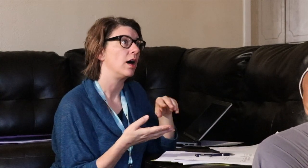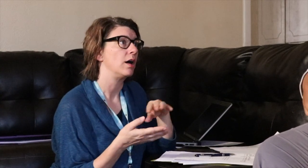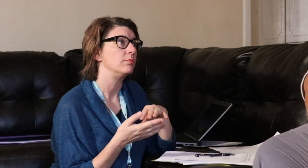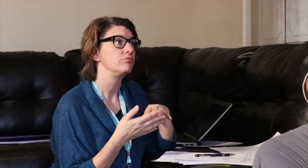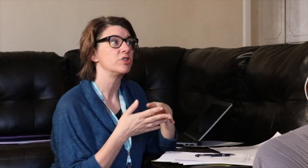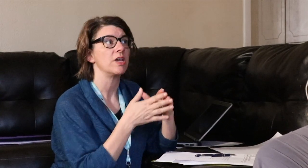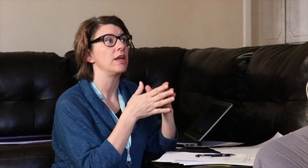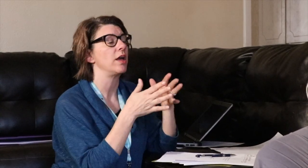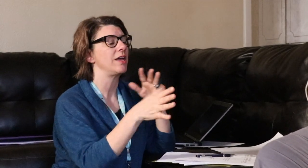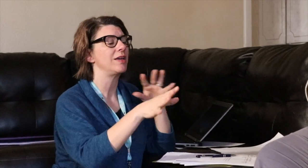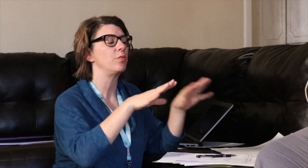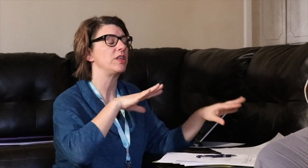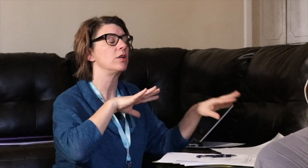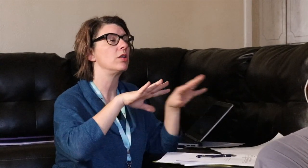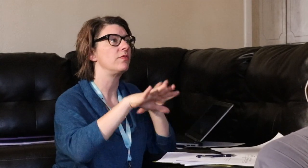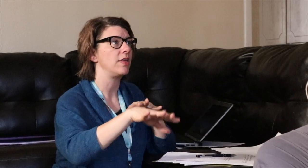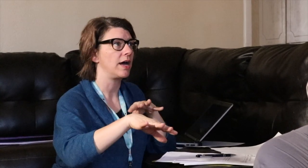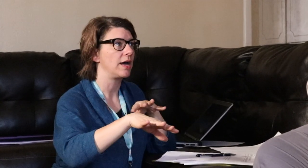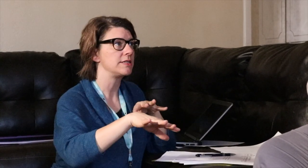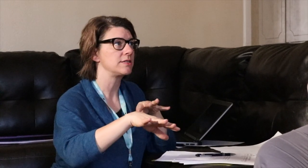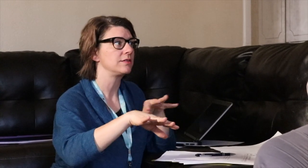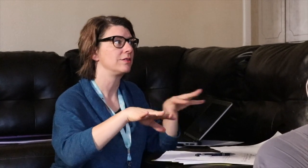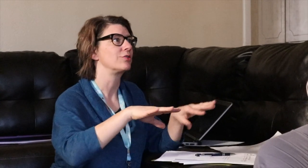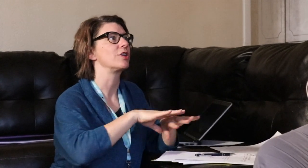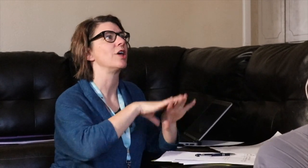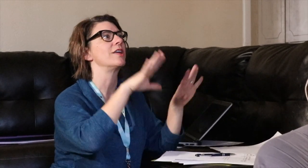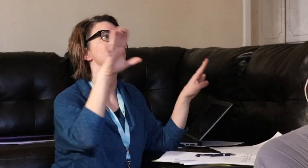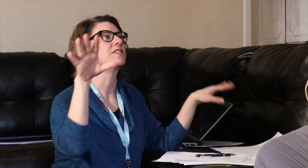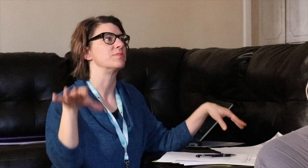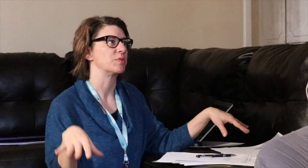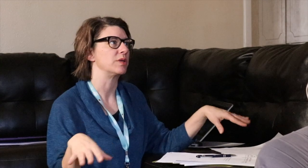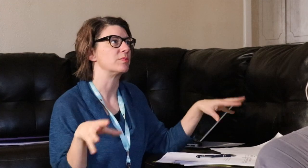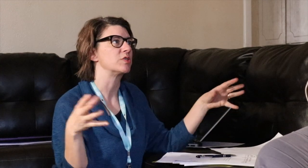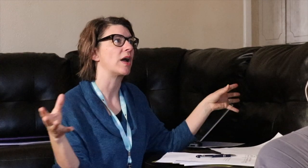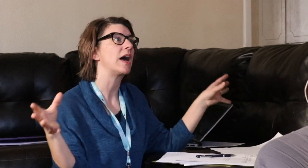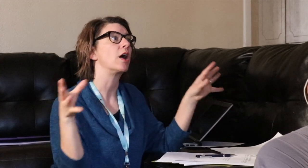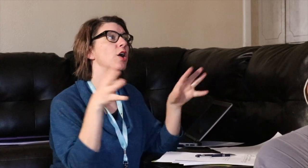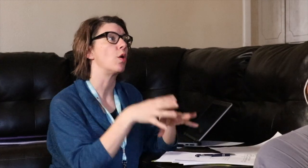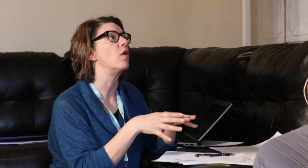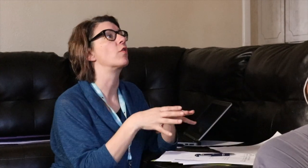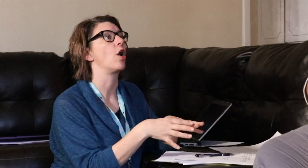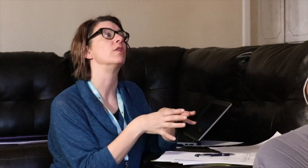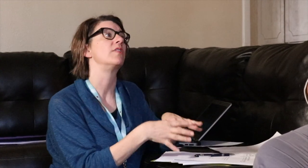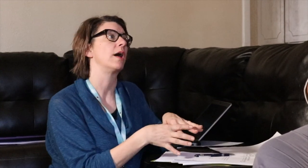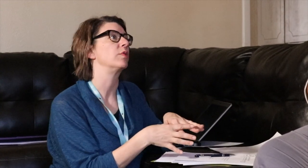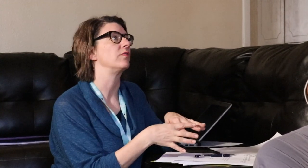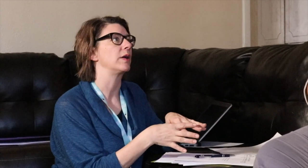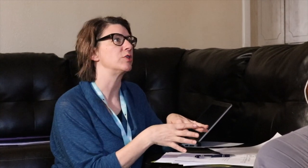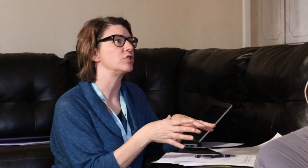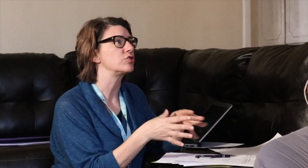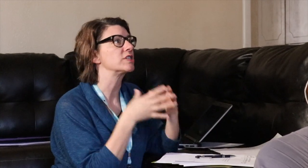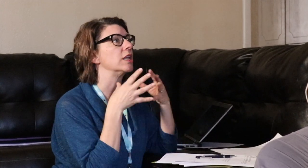Within all of that there are a lot of systems within them. So I kinda go over all of that with the families.